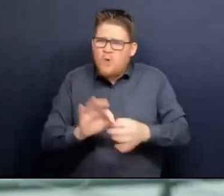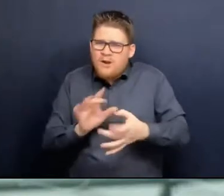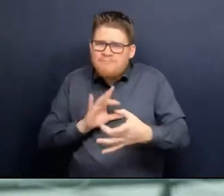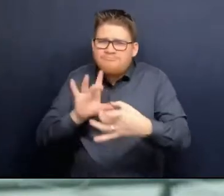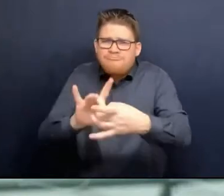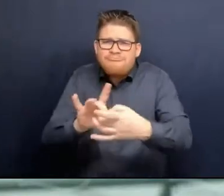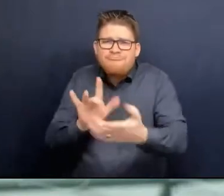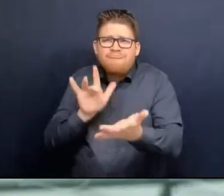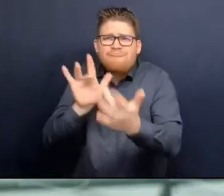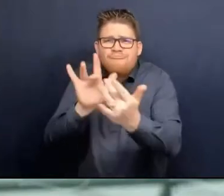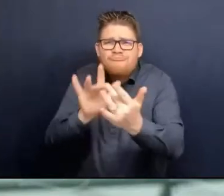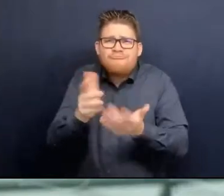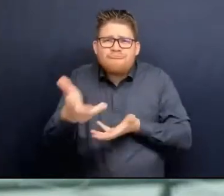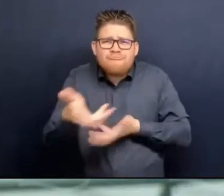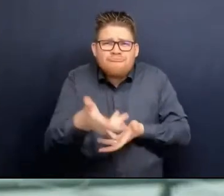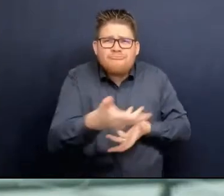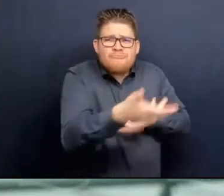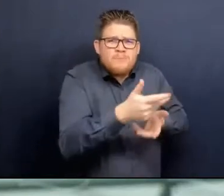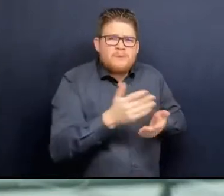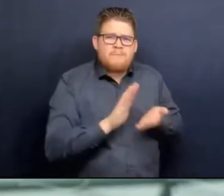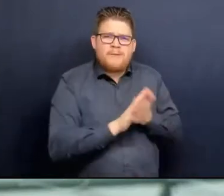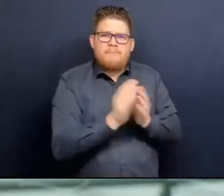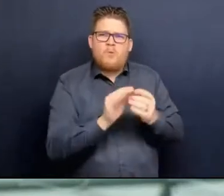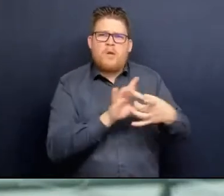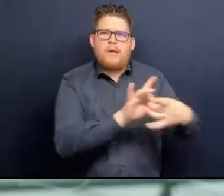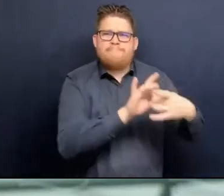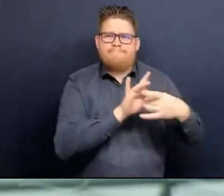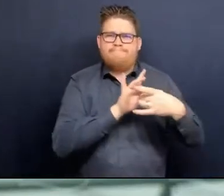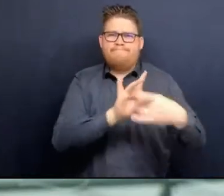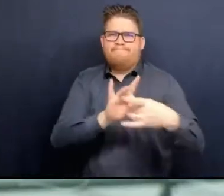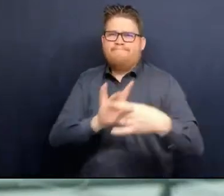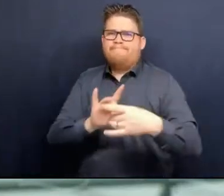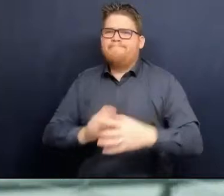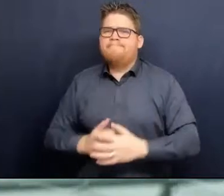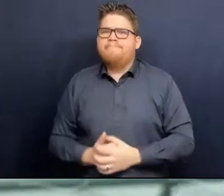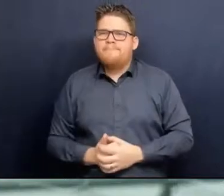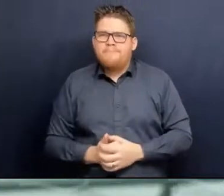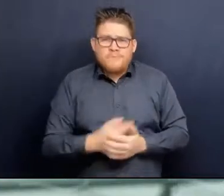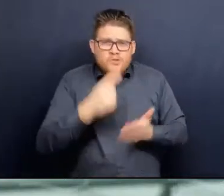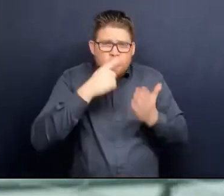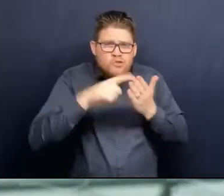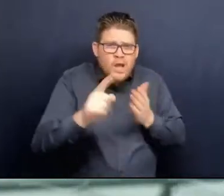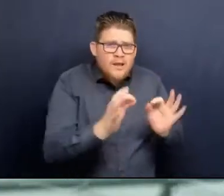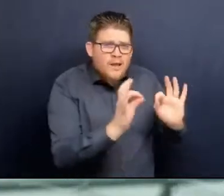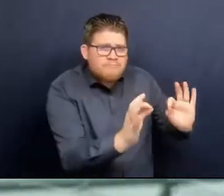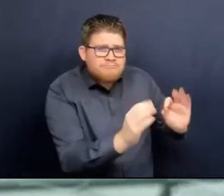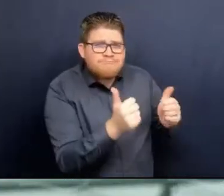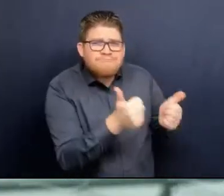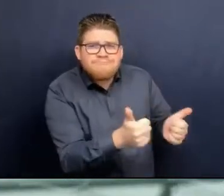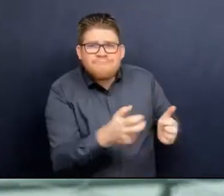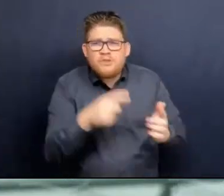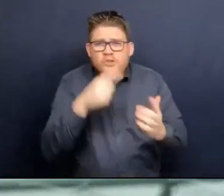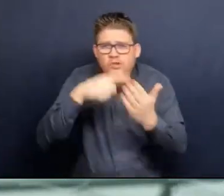connected to build those bridges as we move into this transition phase. And to make sure that we